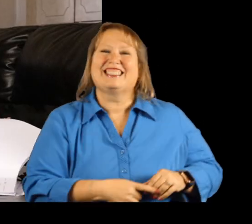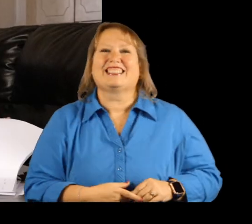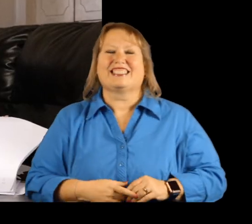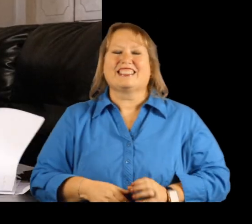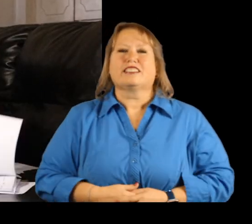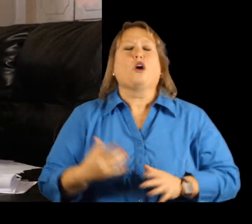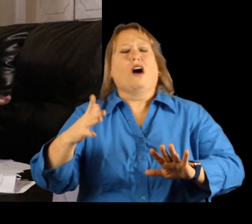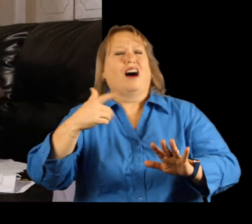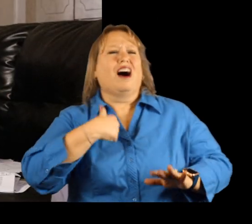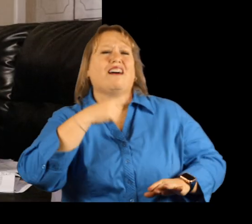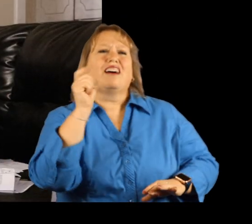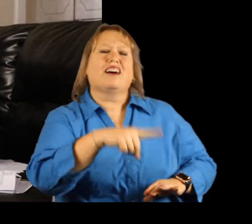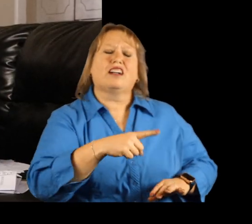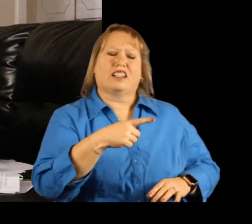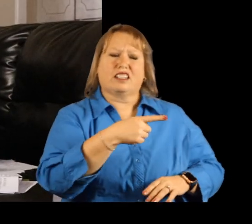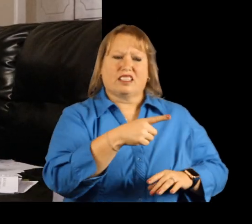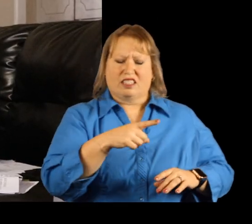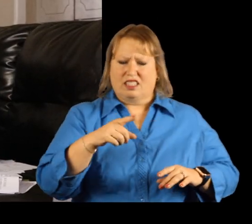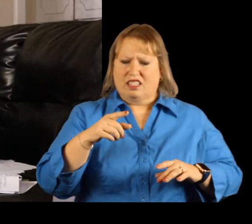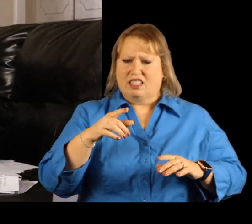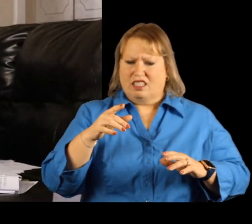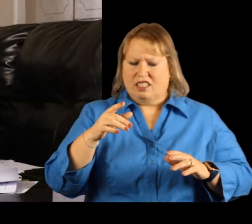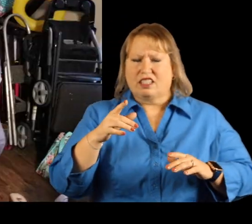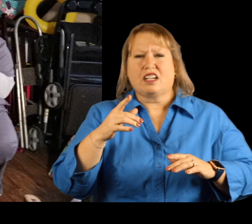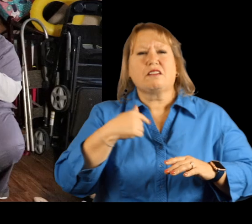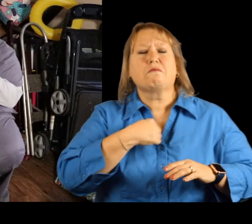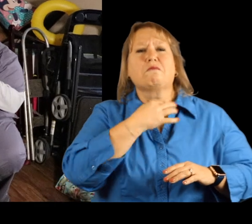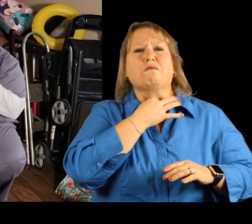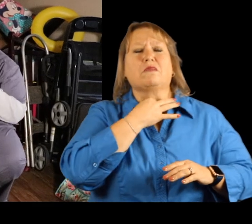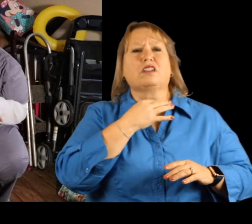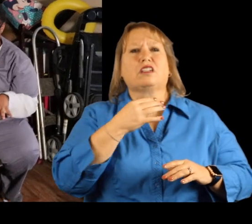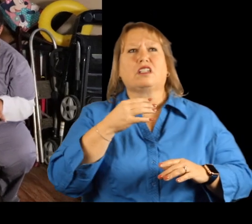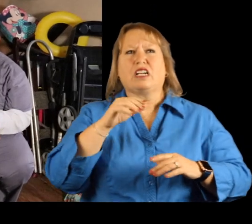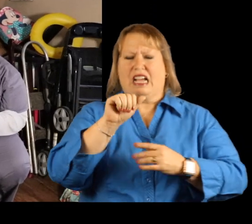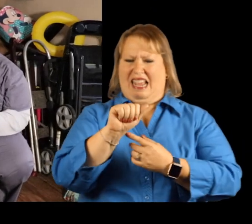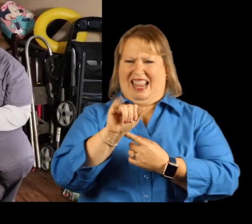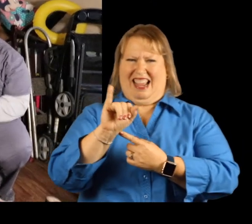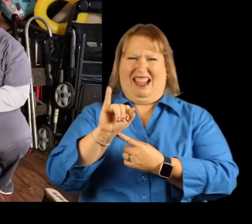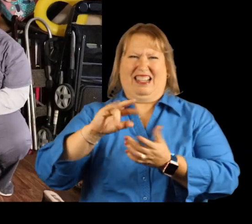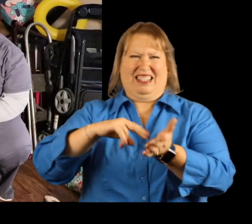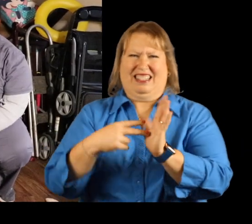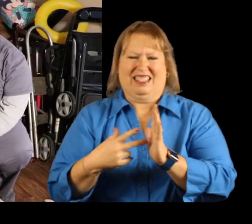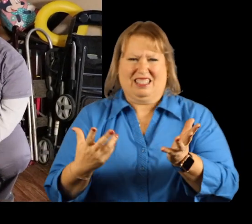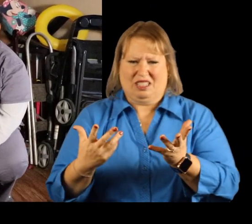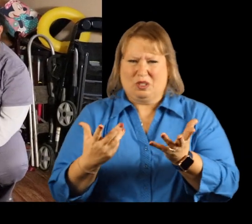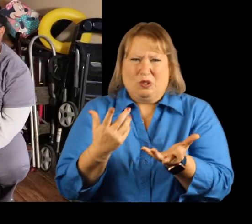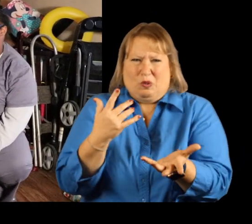Raven - So, I have a question. The AIs what is that? What are you going to help teach?